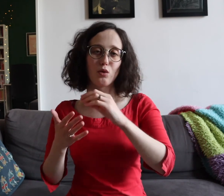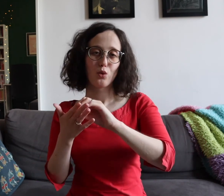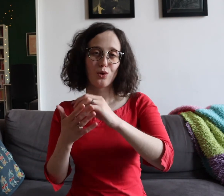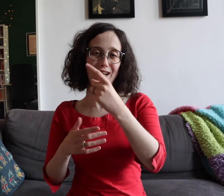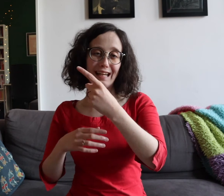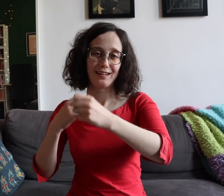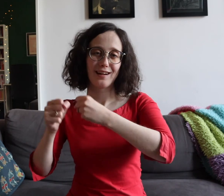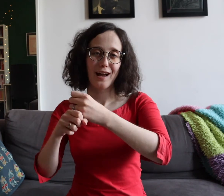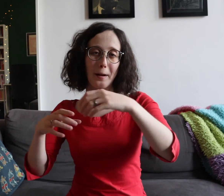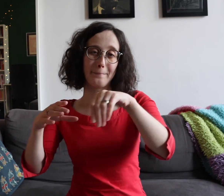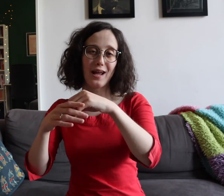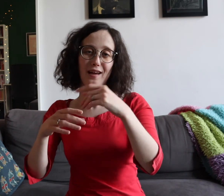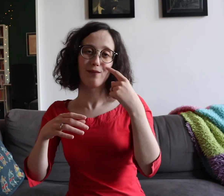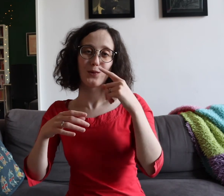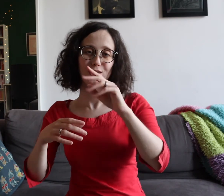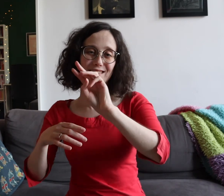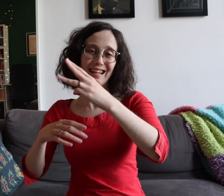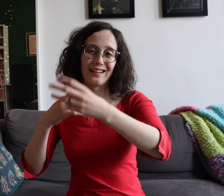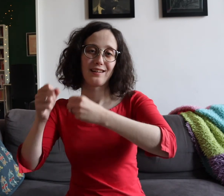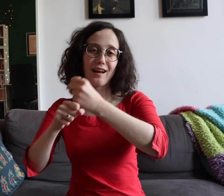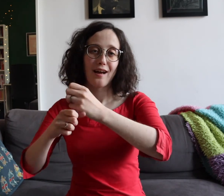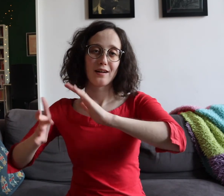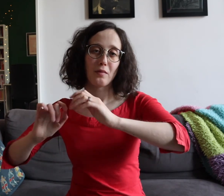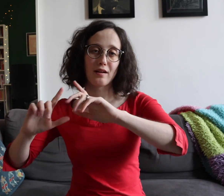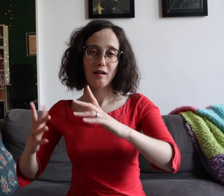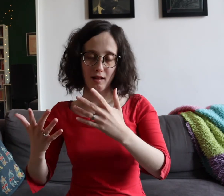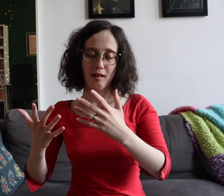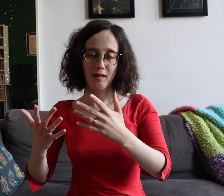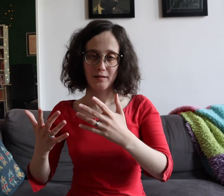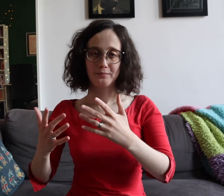Then I added an extra year for the third year sign language courses.